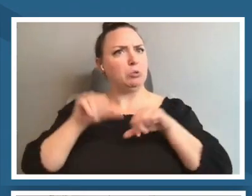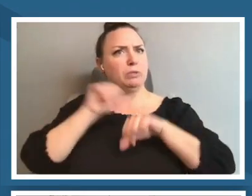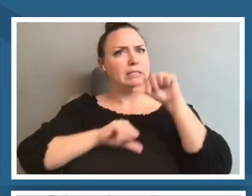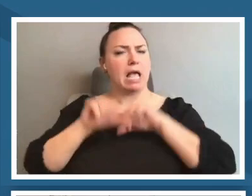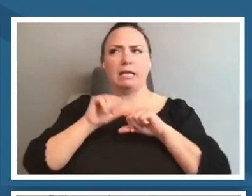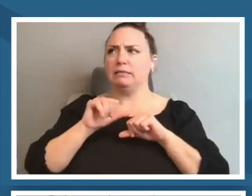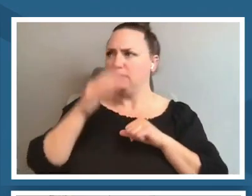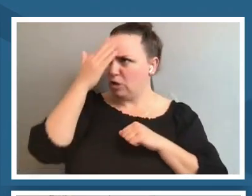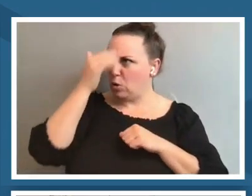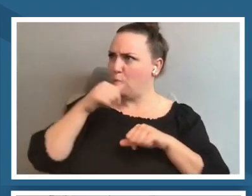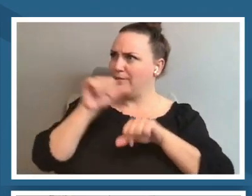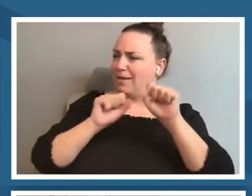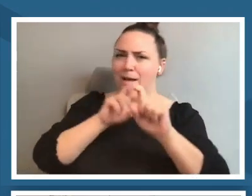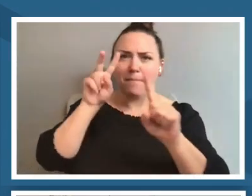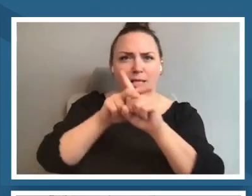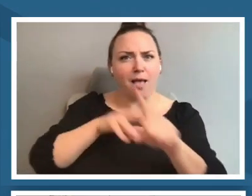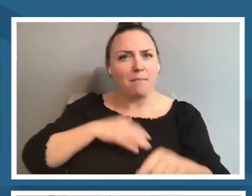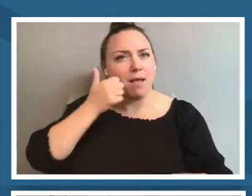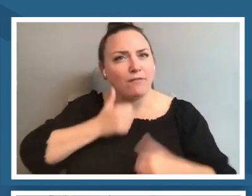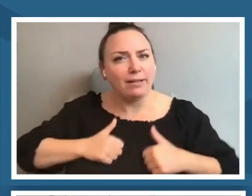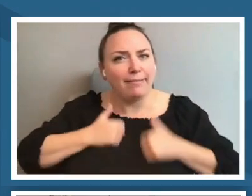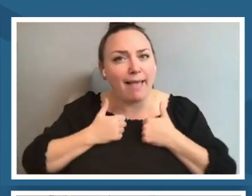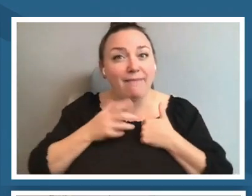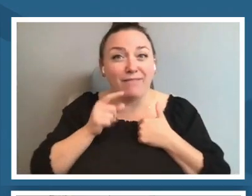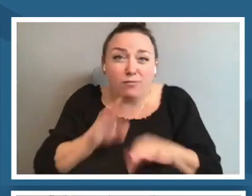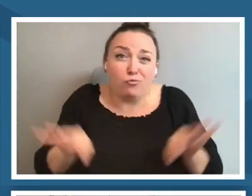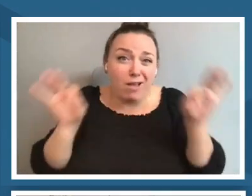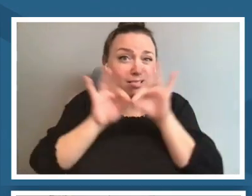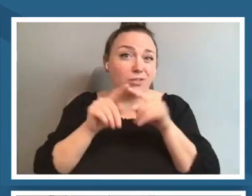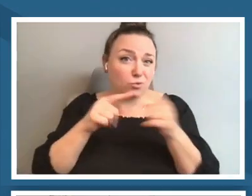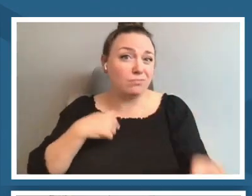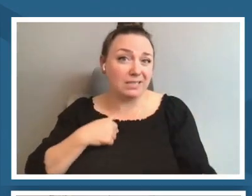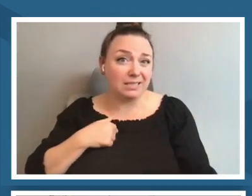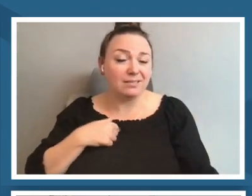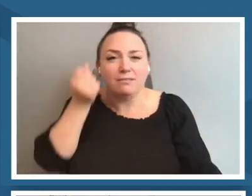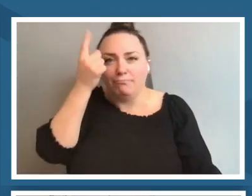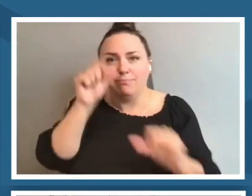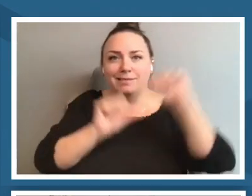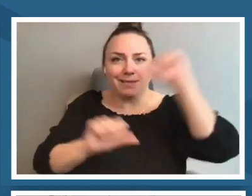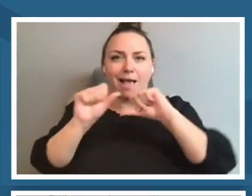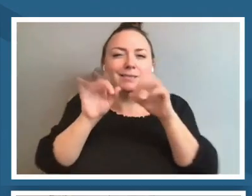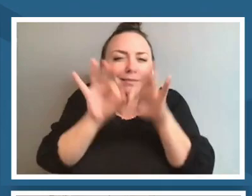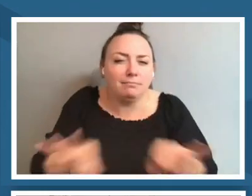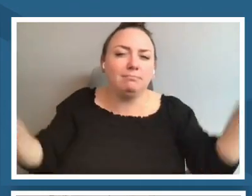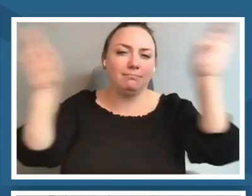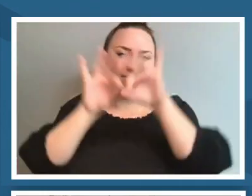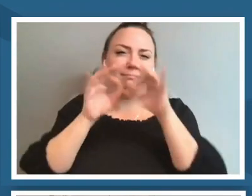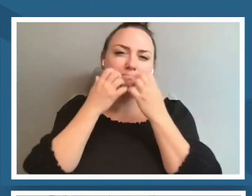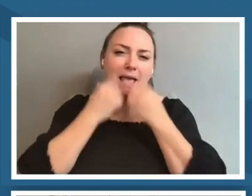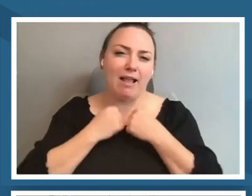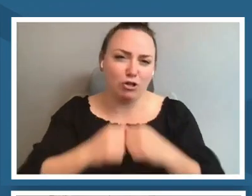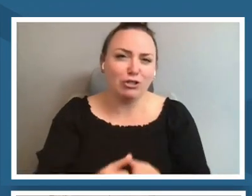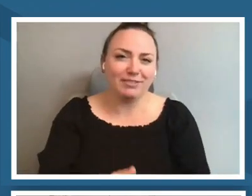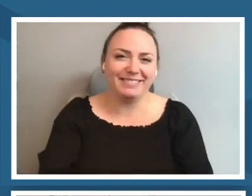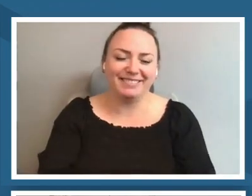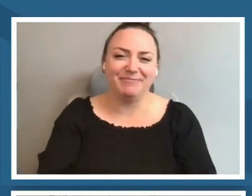irrelevant to me and that i understand that science matters if you can go to the next slide